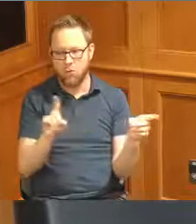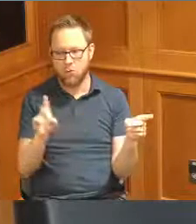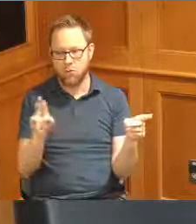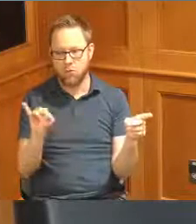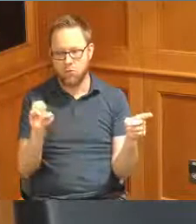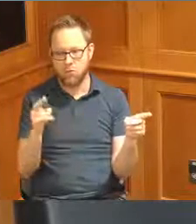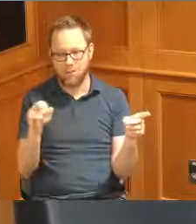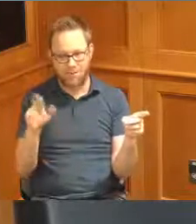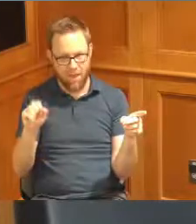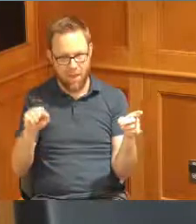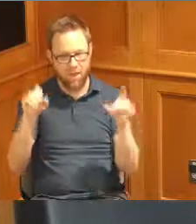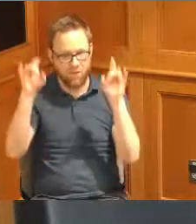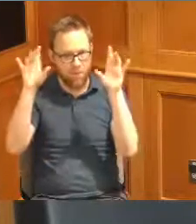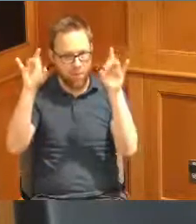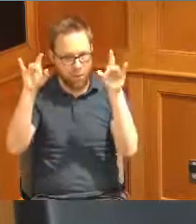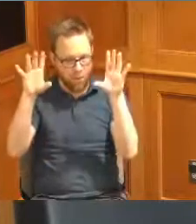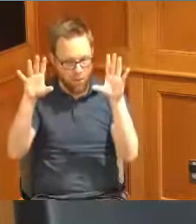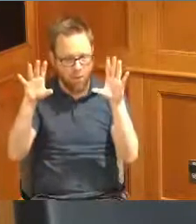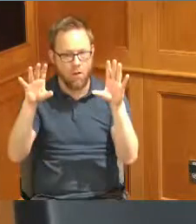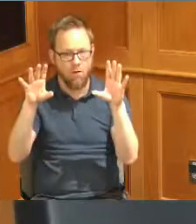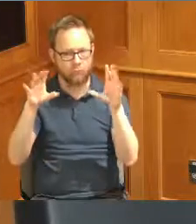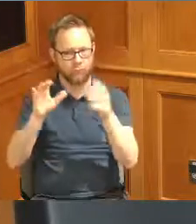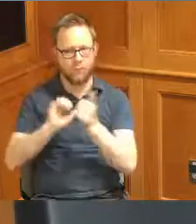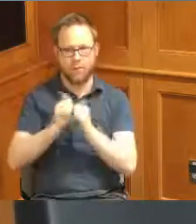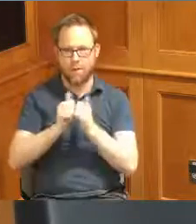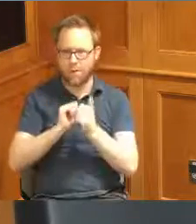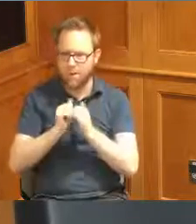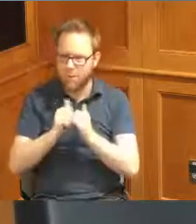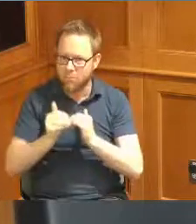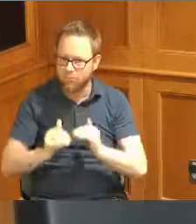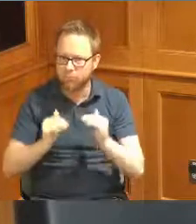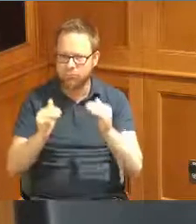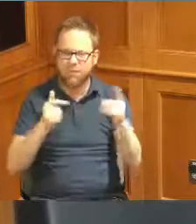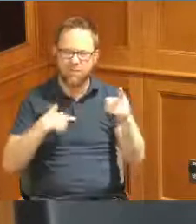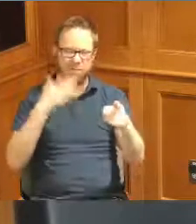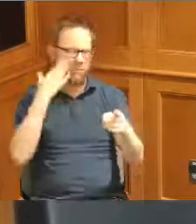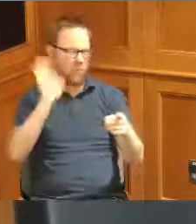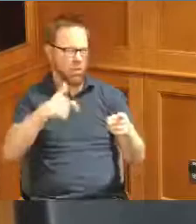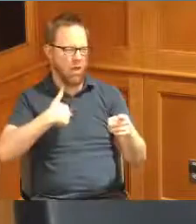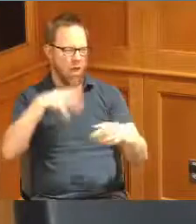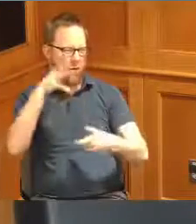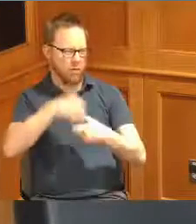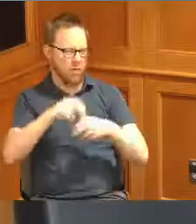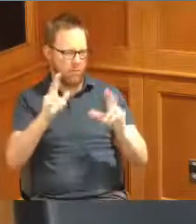played volleyball and was very competitive and of course I told you I played basketball right so